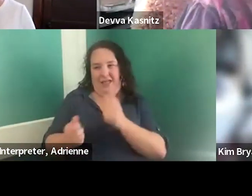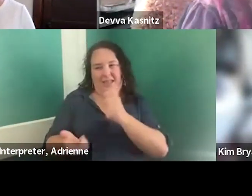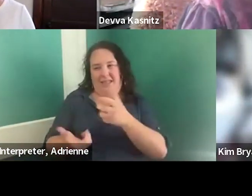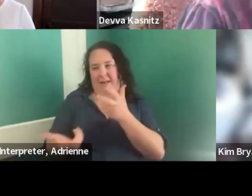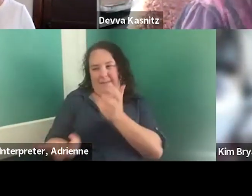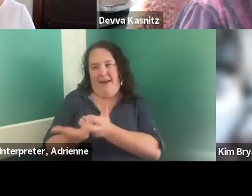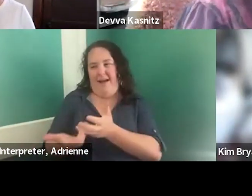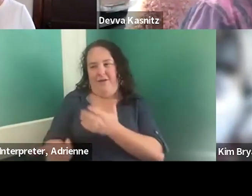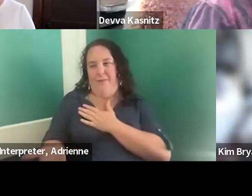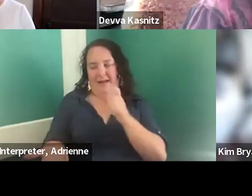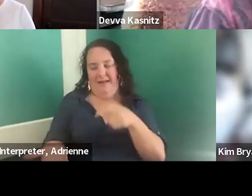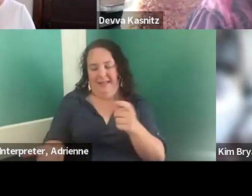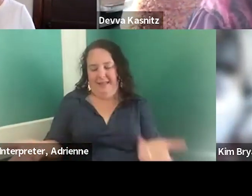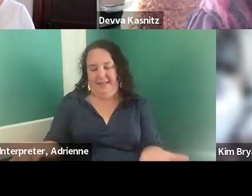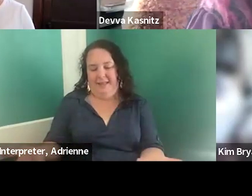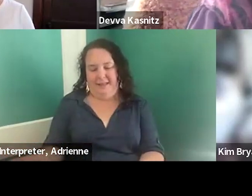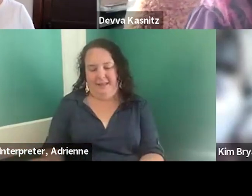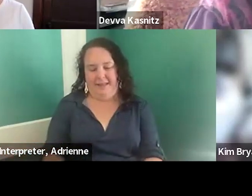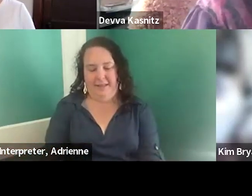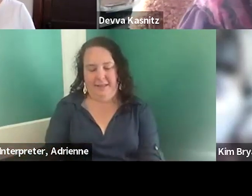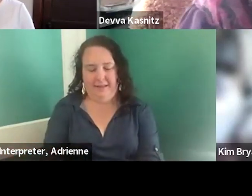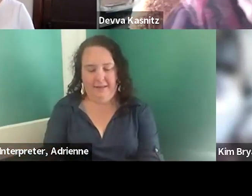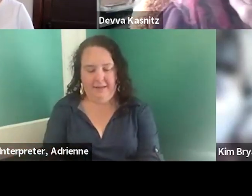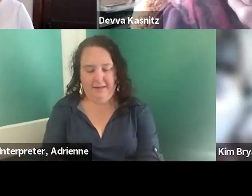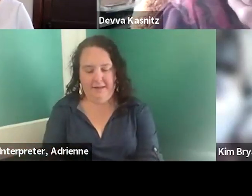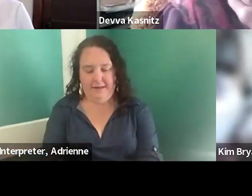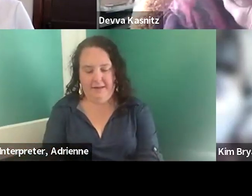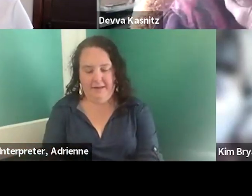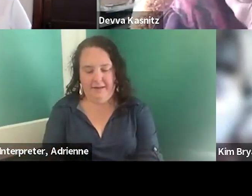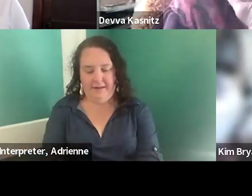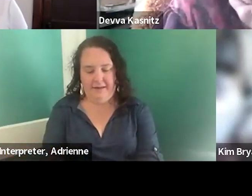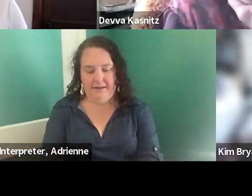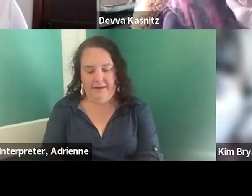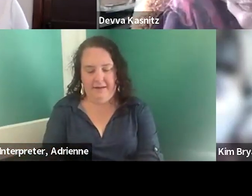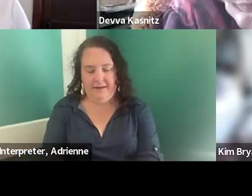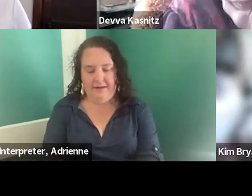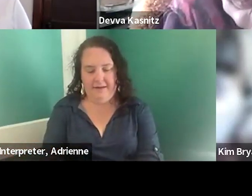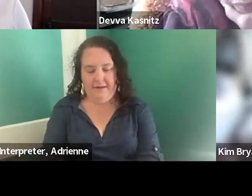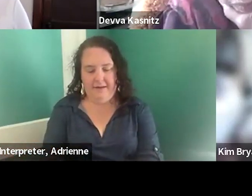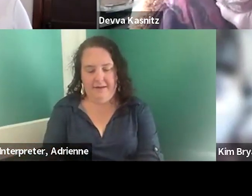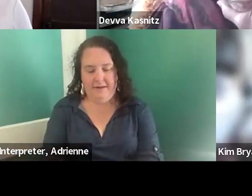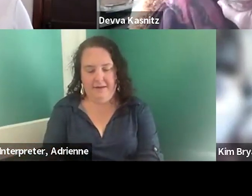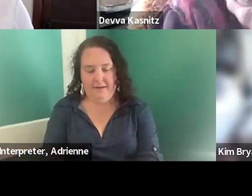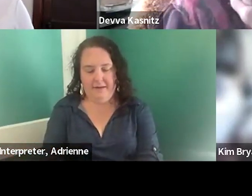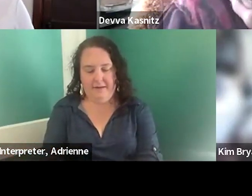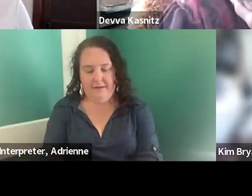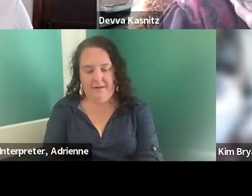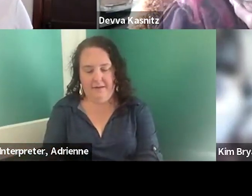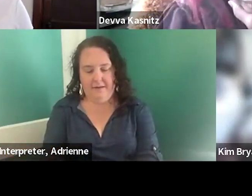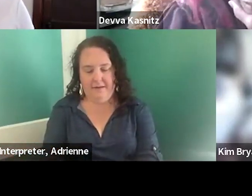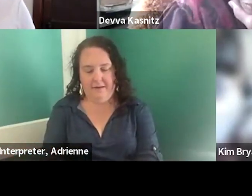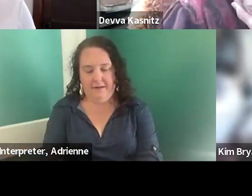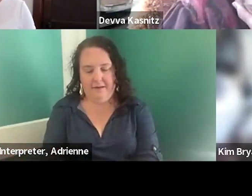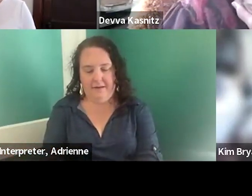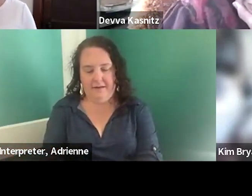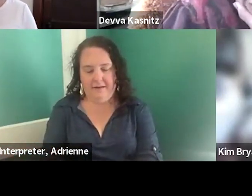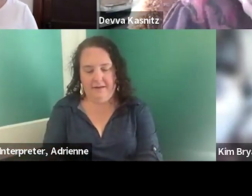need to do some research and find-- So from that perspective, the cost question is maybe the lower barrier.